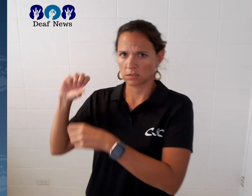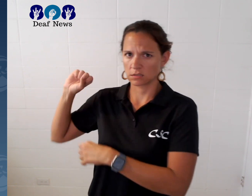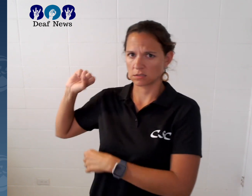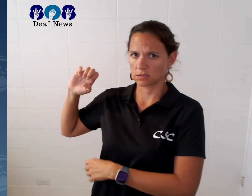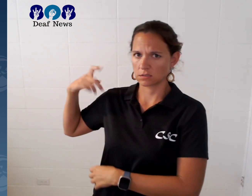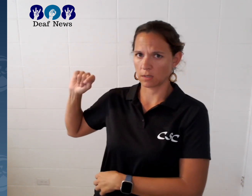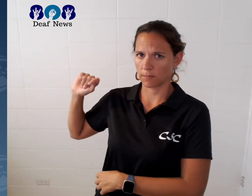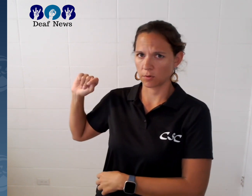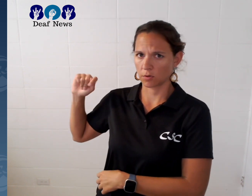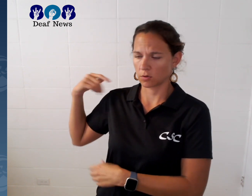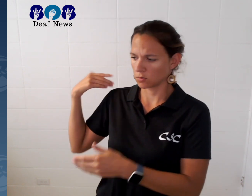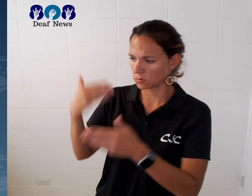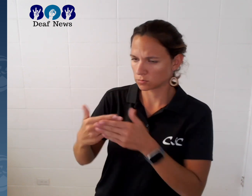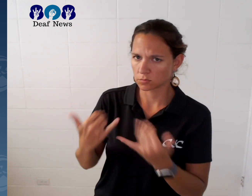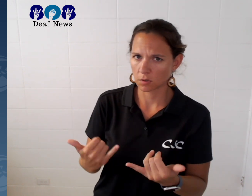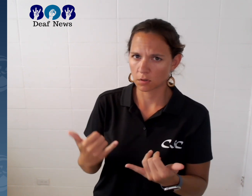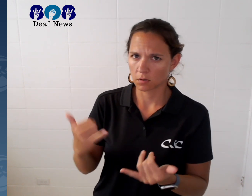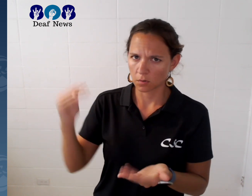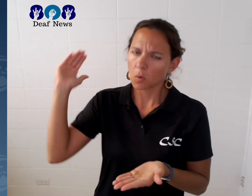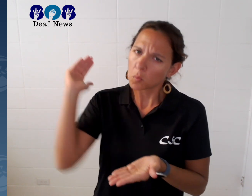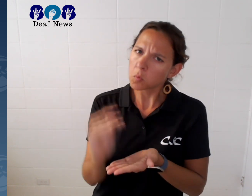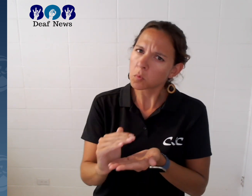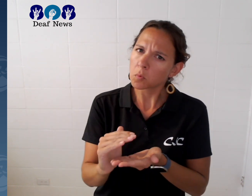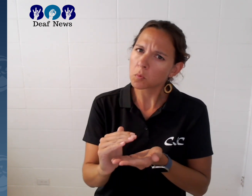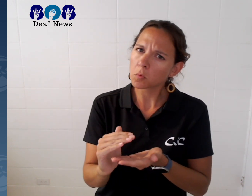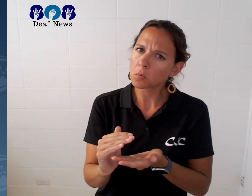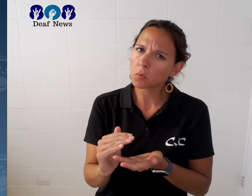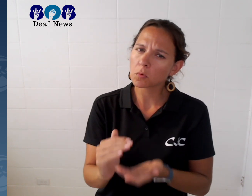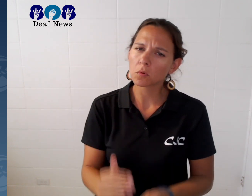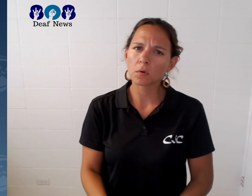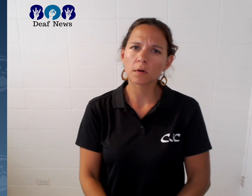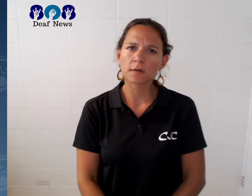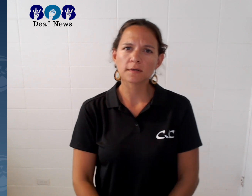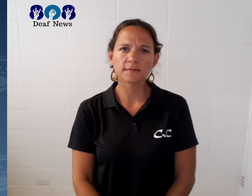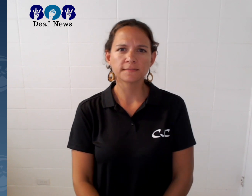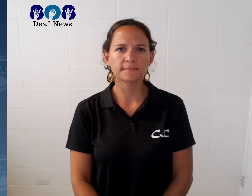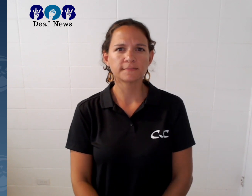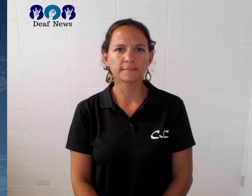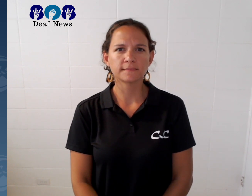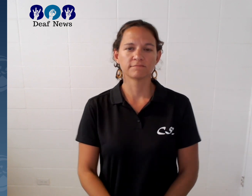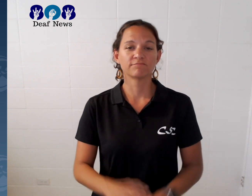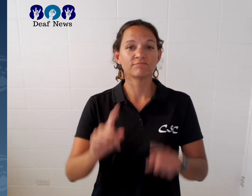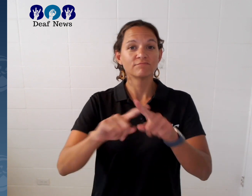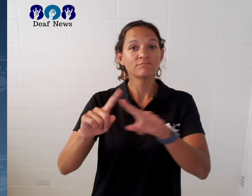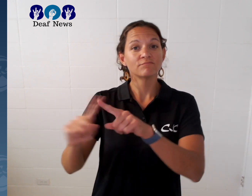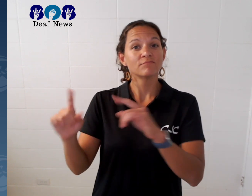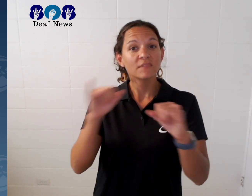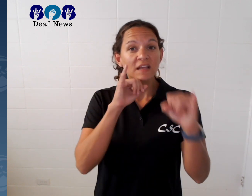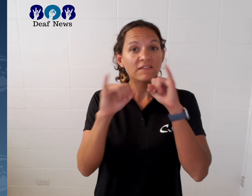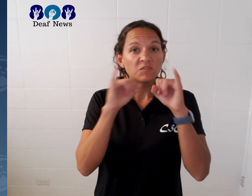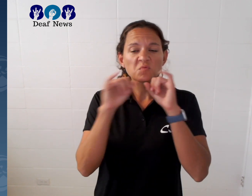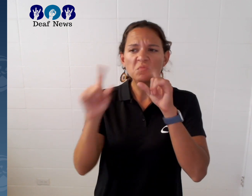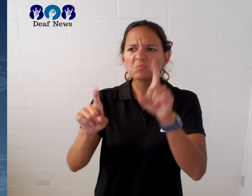and they happened to be tested for COVID. From September to now, the number have really declined.